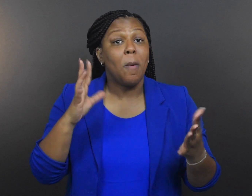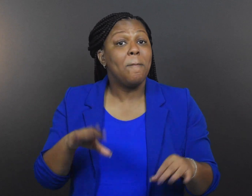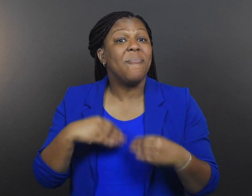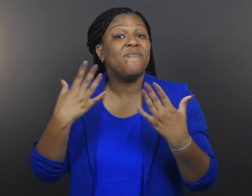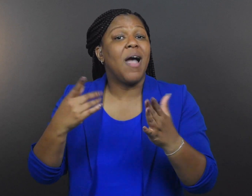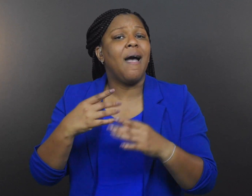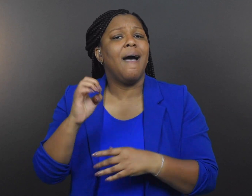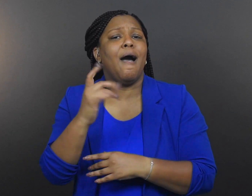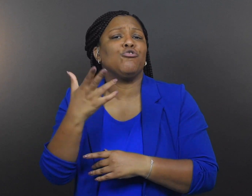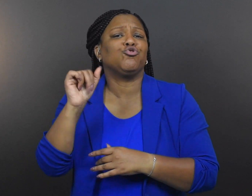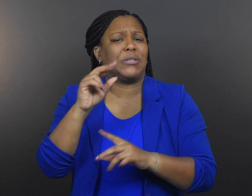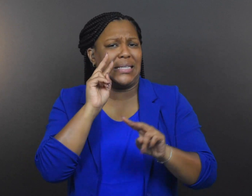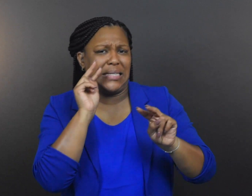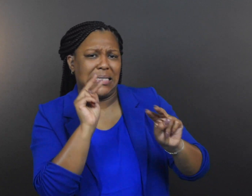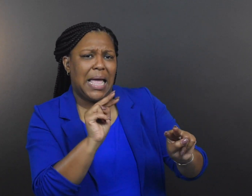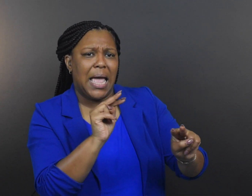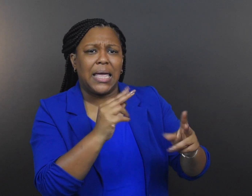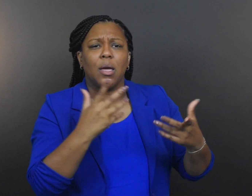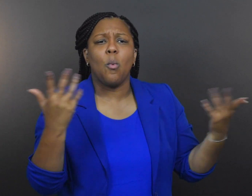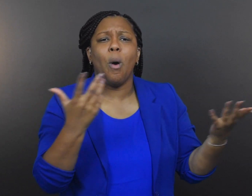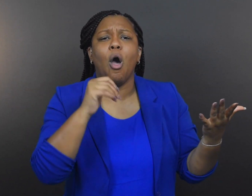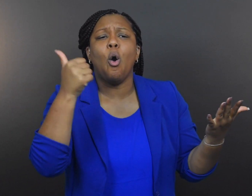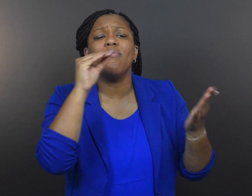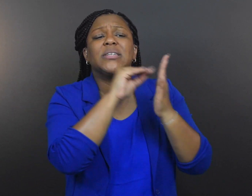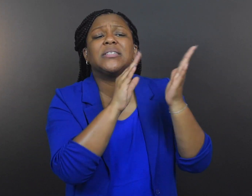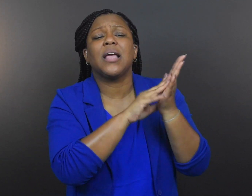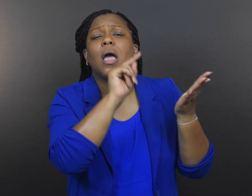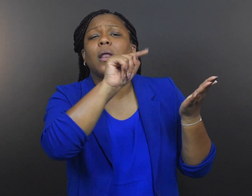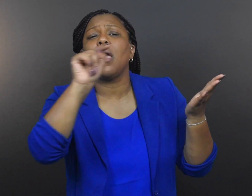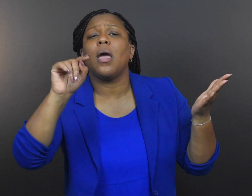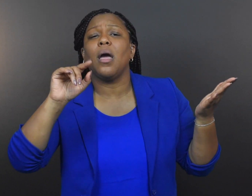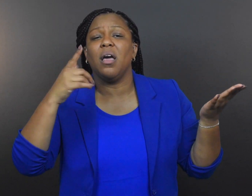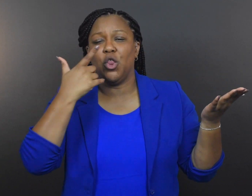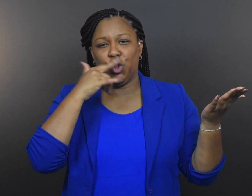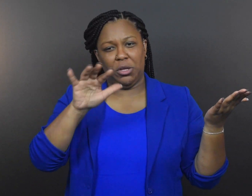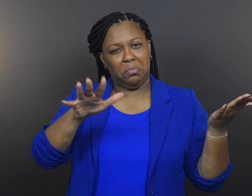provide an extra insight when other data are murky.